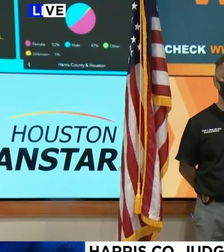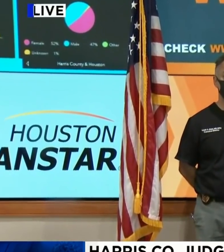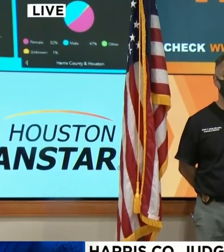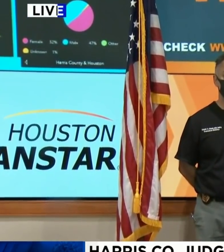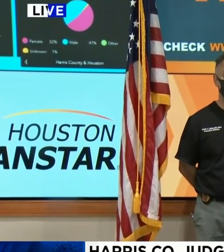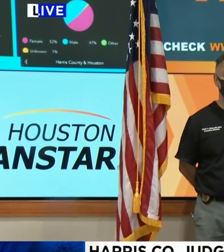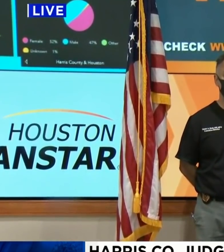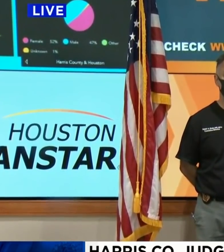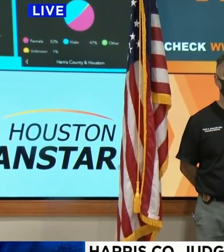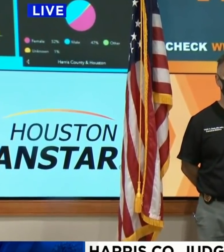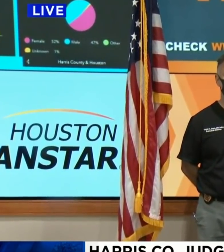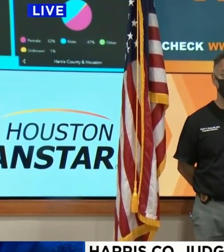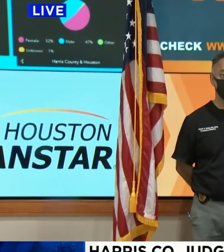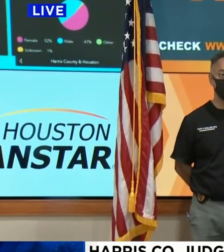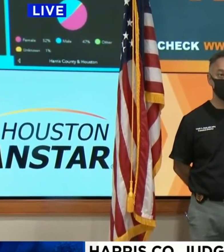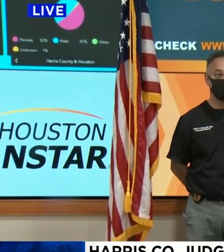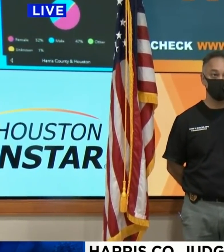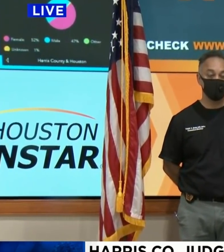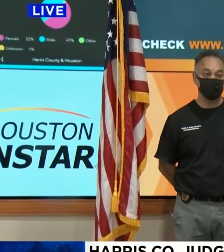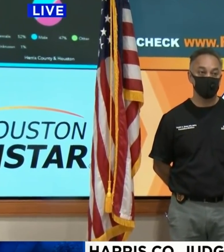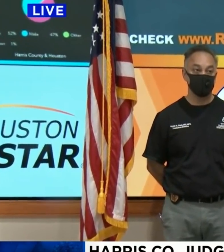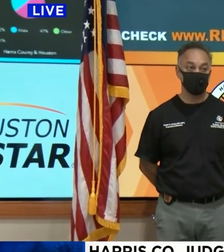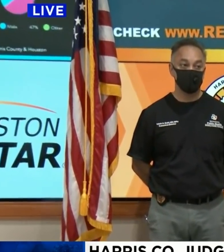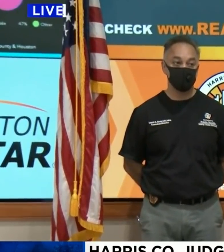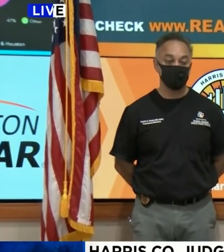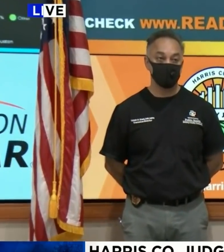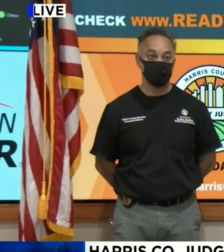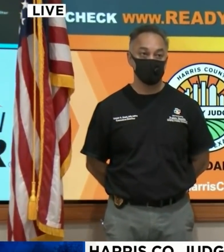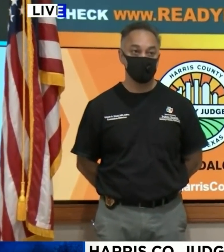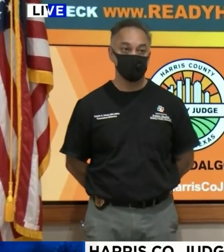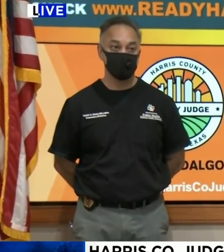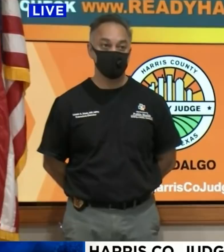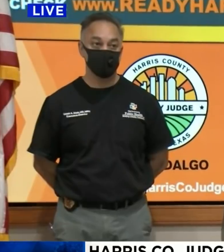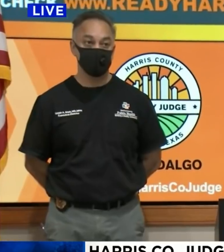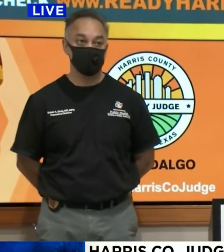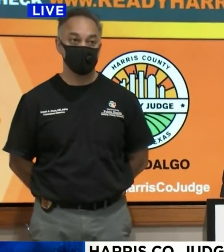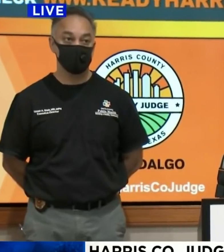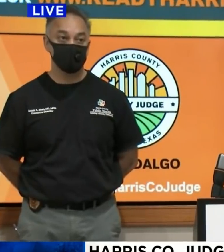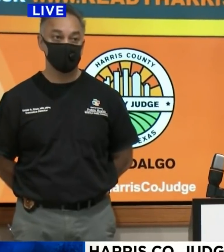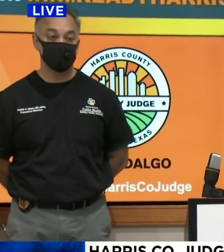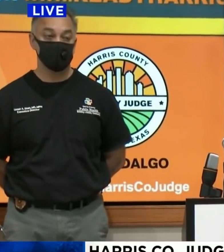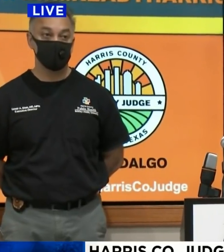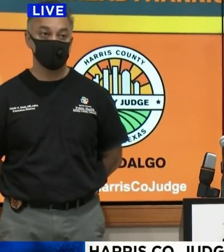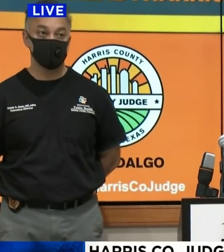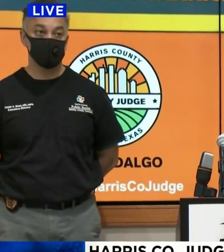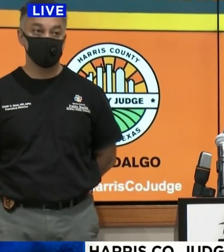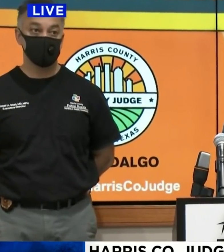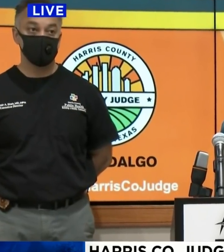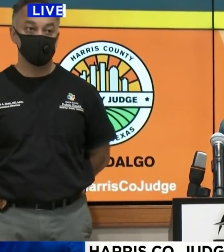The unit in most is to see deal The unit in most is to see deal before the most young Vic why before the most young Vic why didn’t they see it. didn’t they see it. >> Big developments coming out Big developments coming out of Harris County Judge Lina